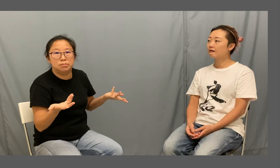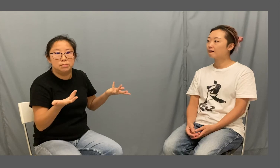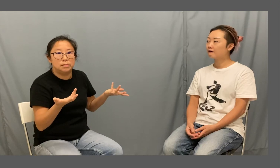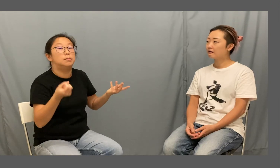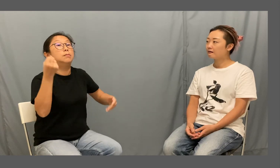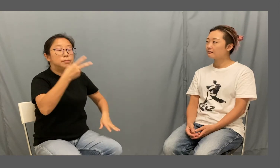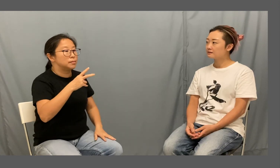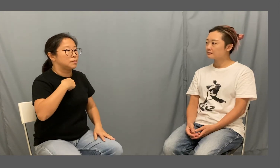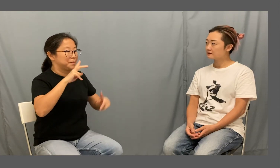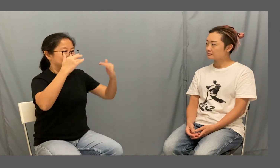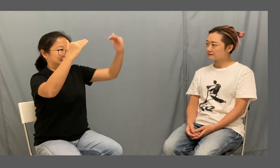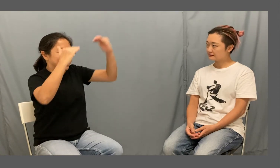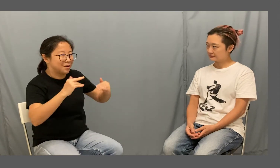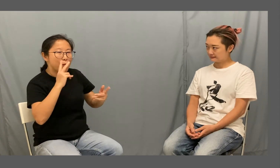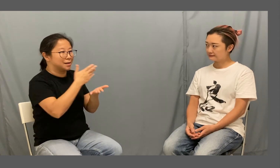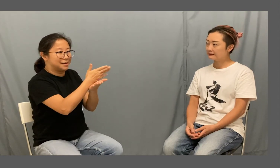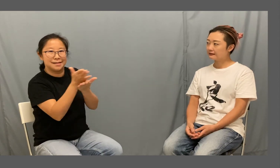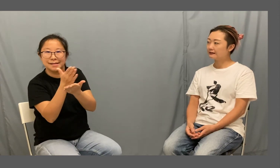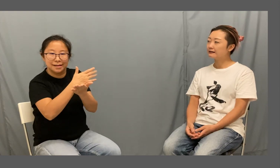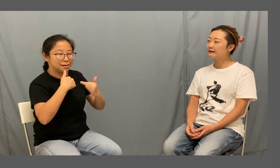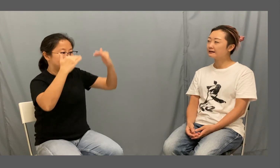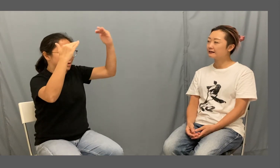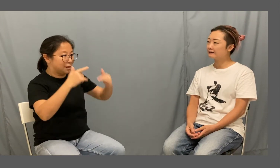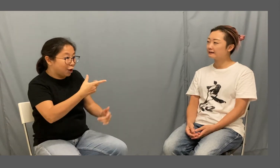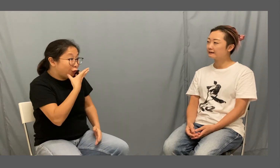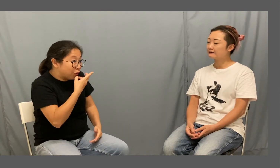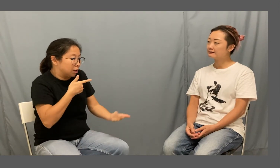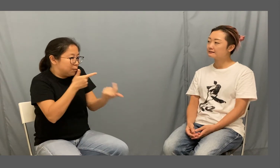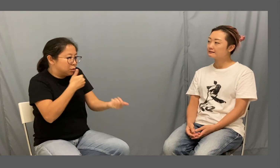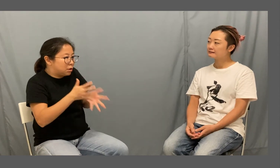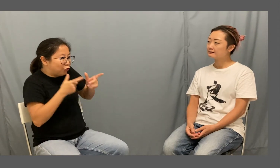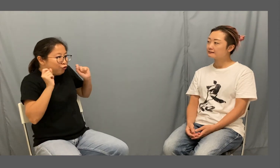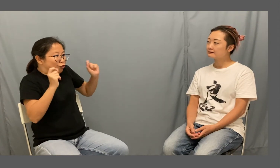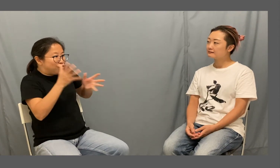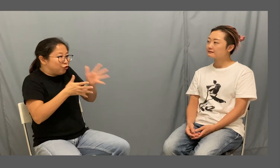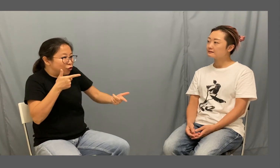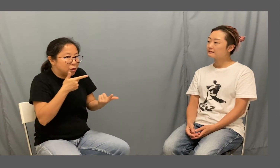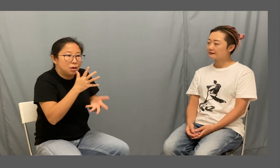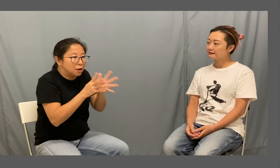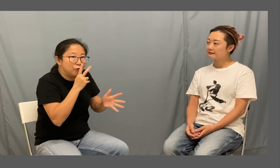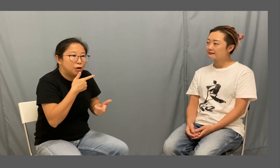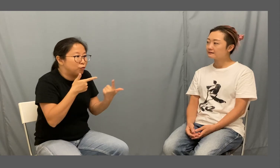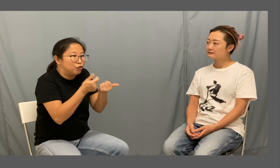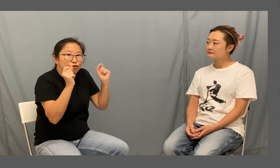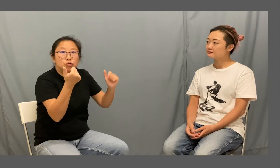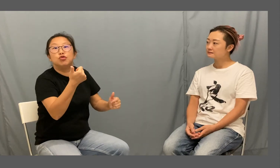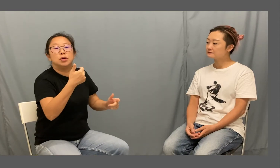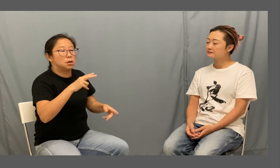Register is also fundamental We use motherse with children